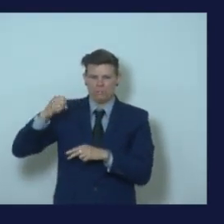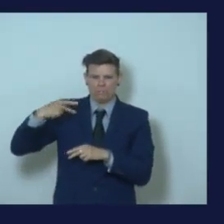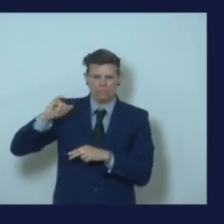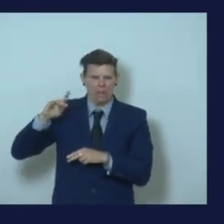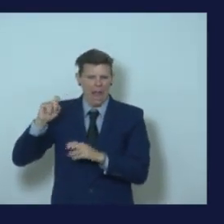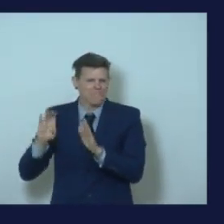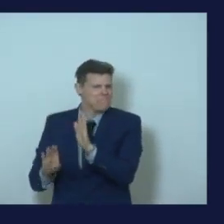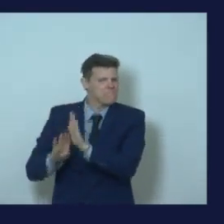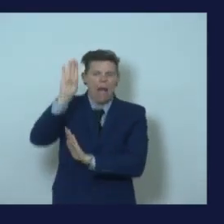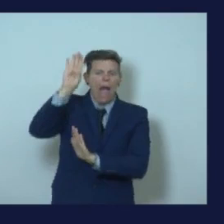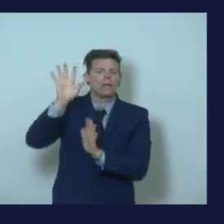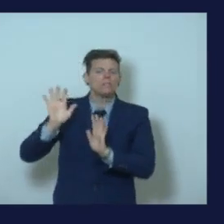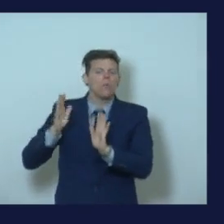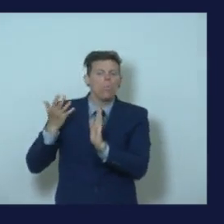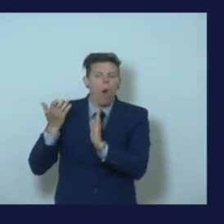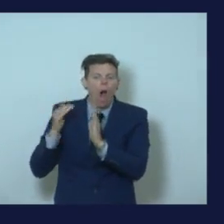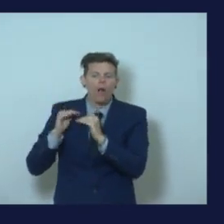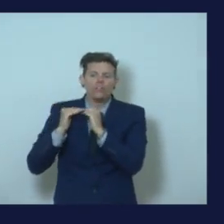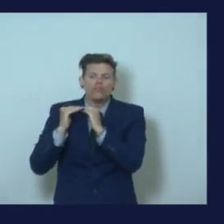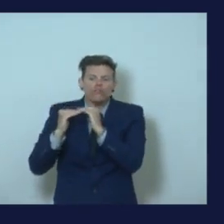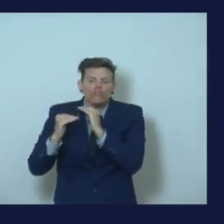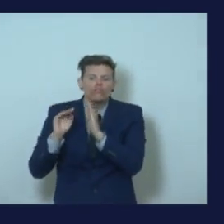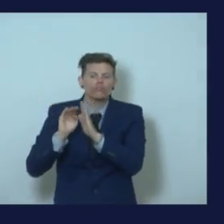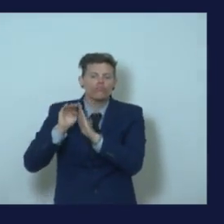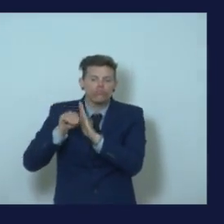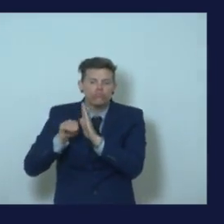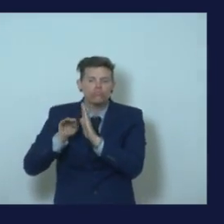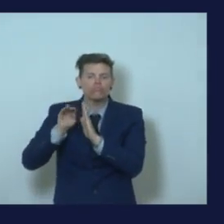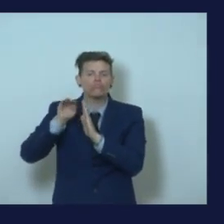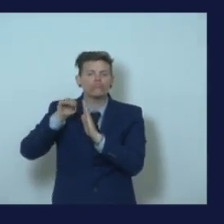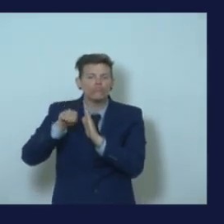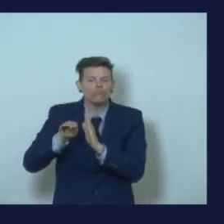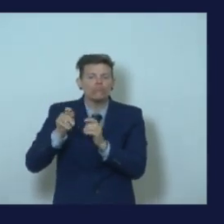I KNOW IF I LOVE THAT TERM HAVE INCREASED CASES.